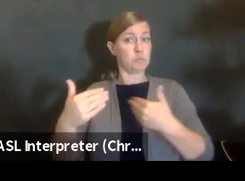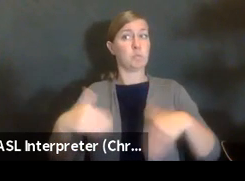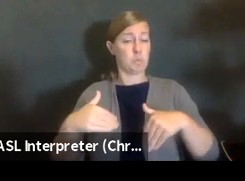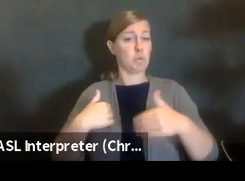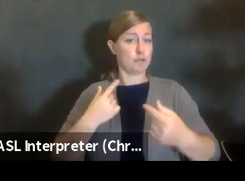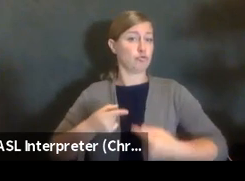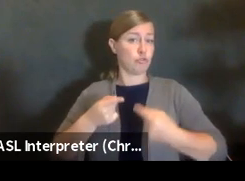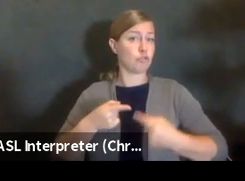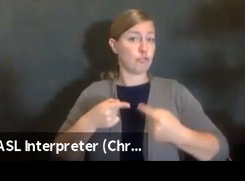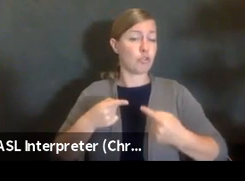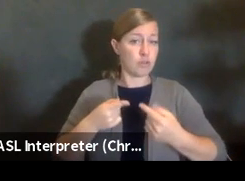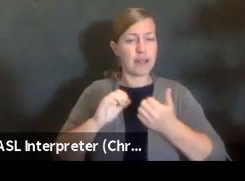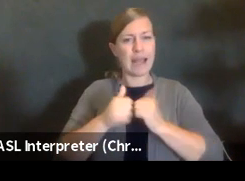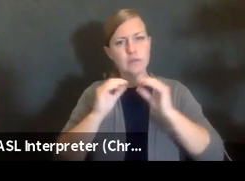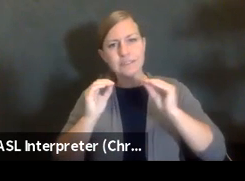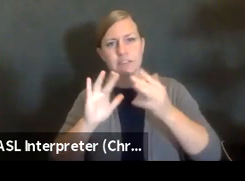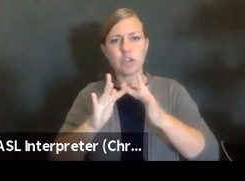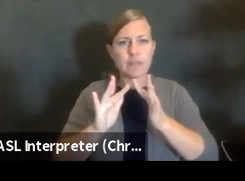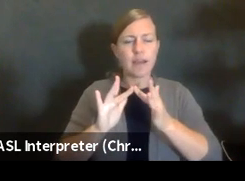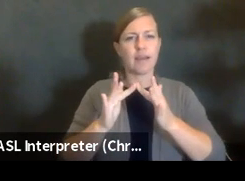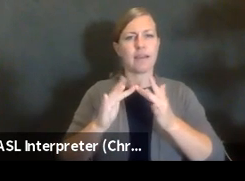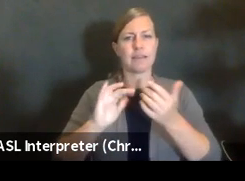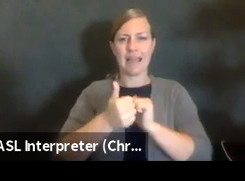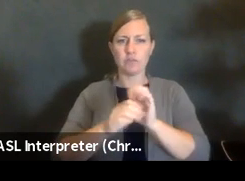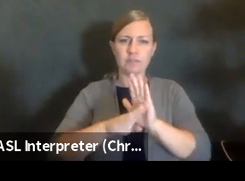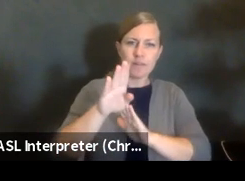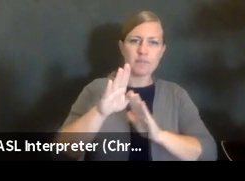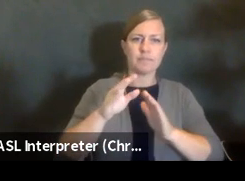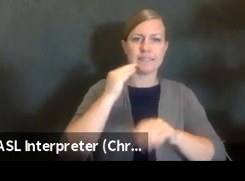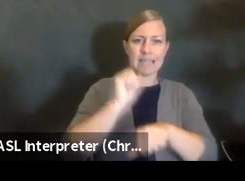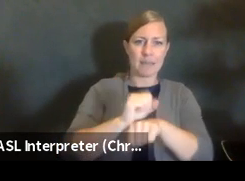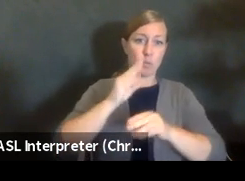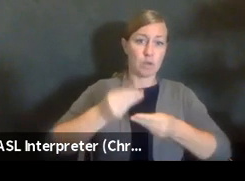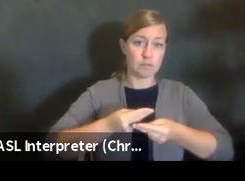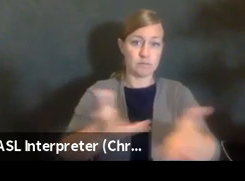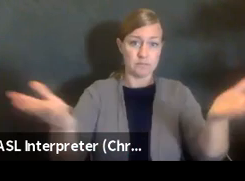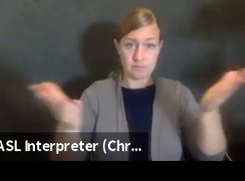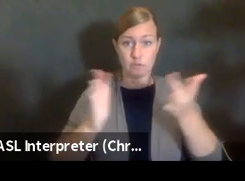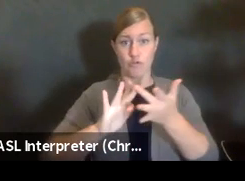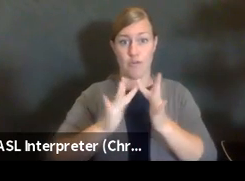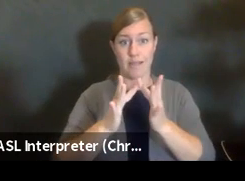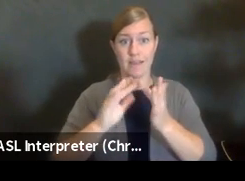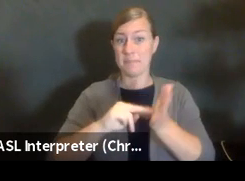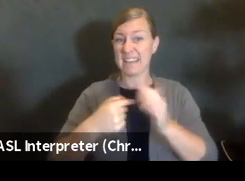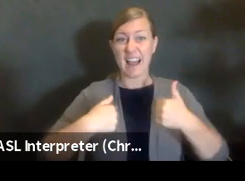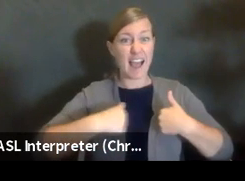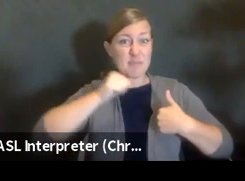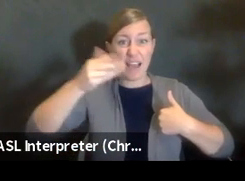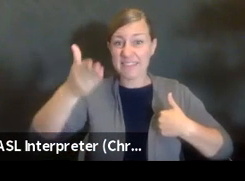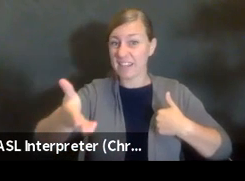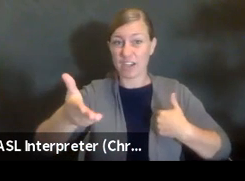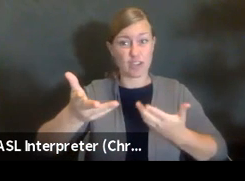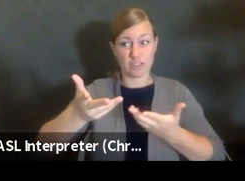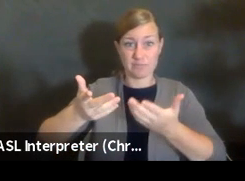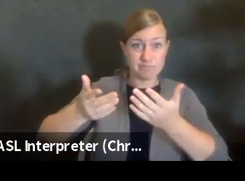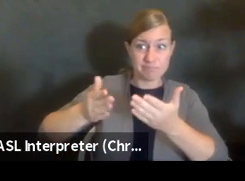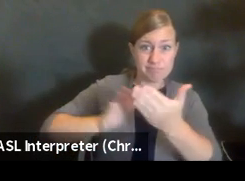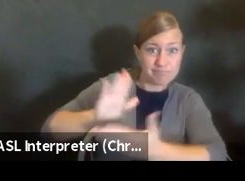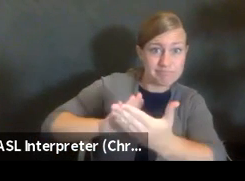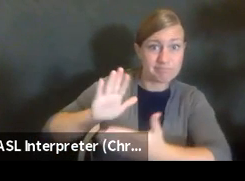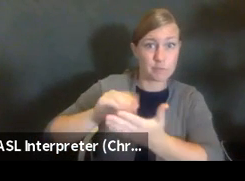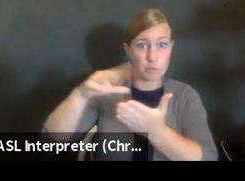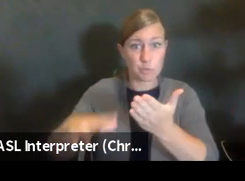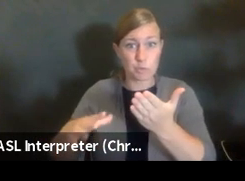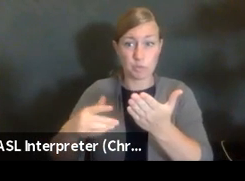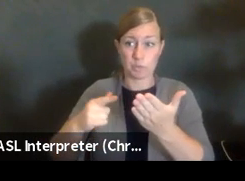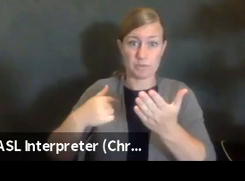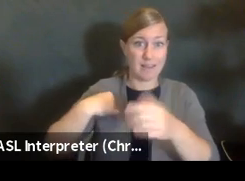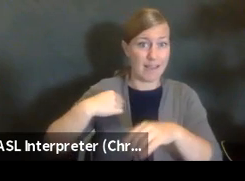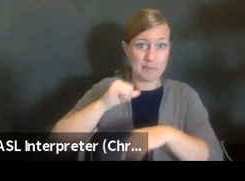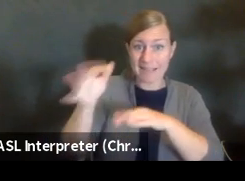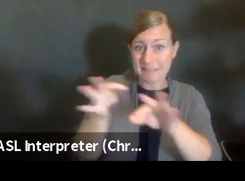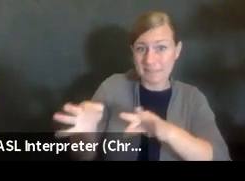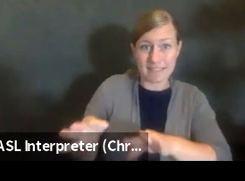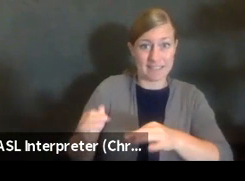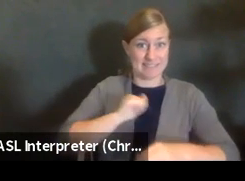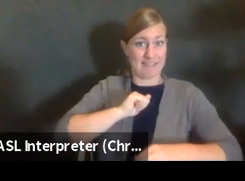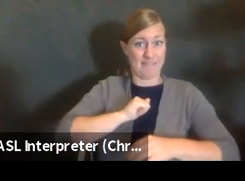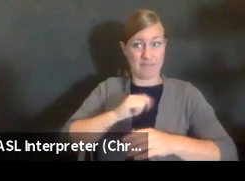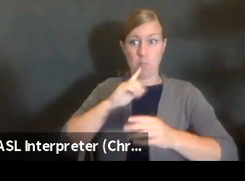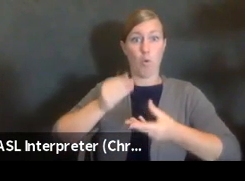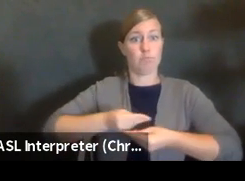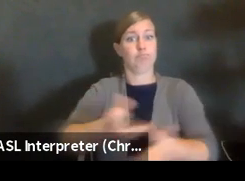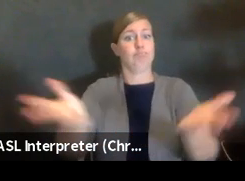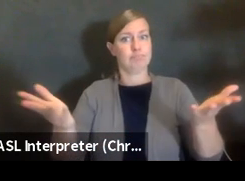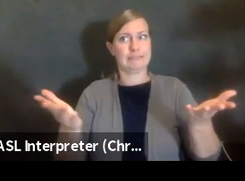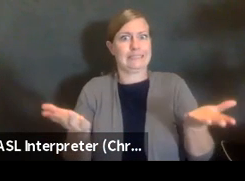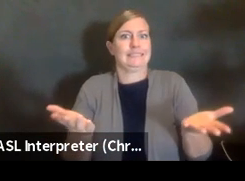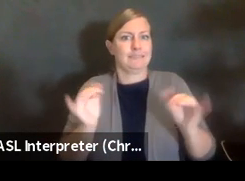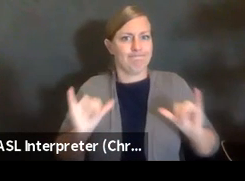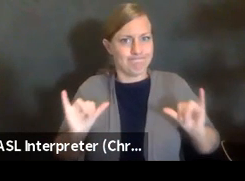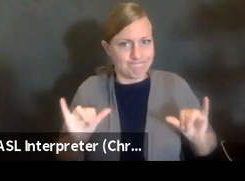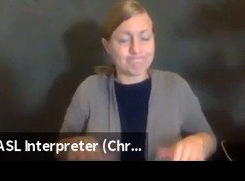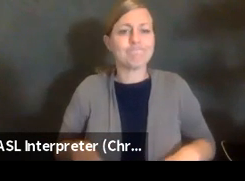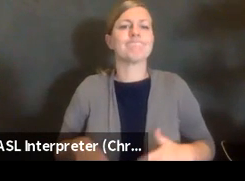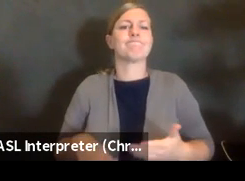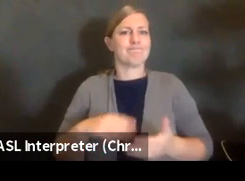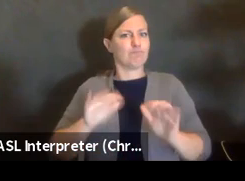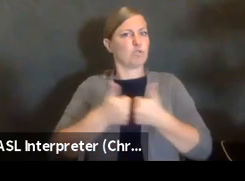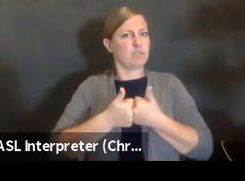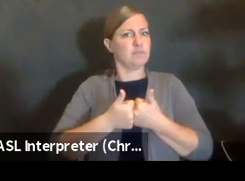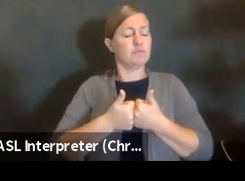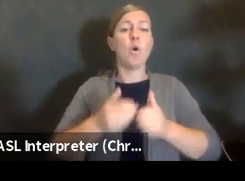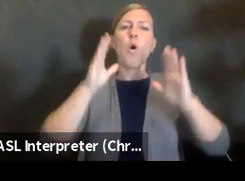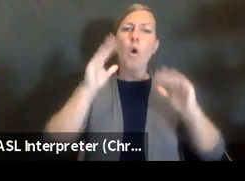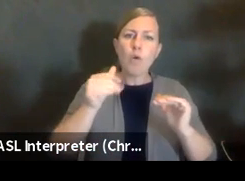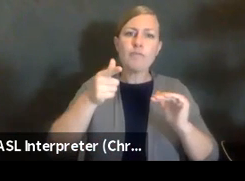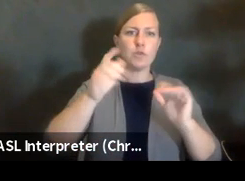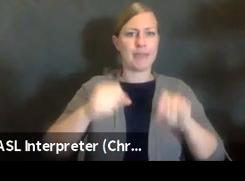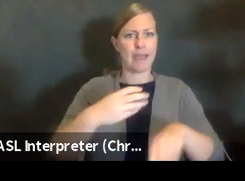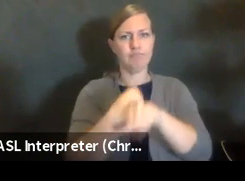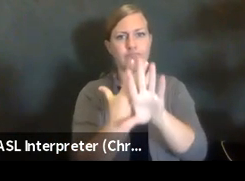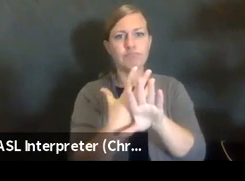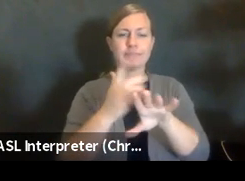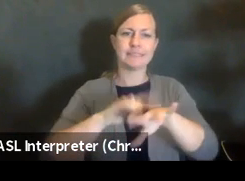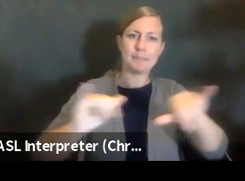Katherine Livick - ESD 112: And how to create assignments that were going to be distributed digitally without me ever being in the room in front of the people who needed to know what to do. Hopefully you'll have some synchronous live time with your students, but you may not necessarily have a lot.